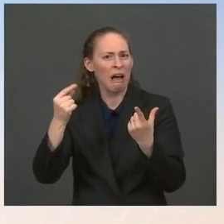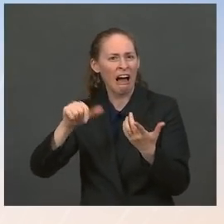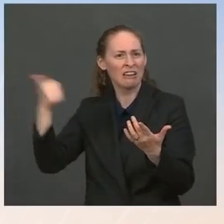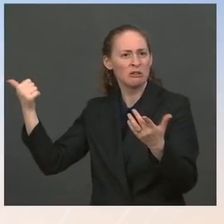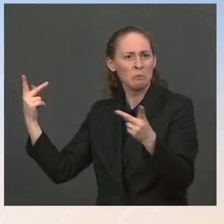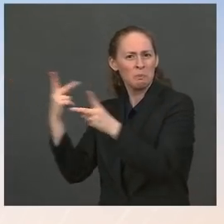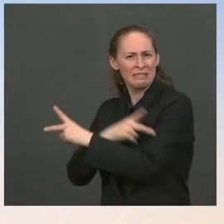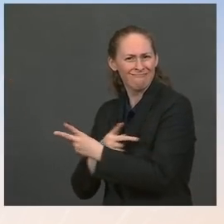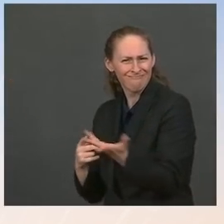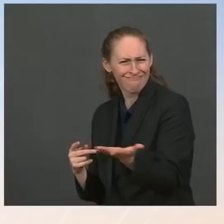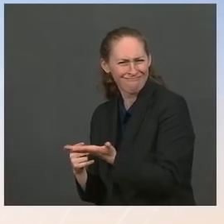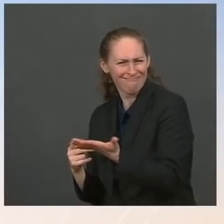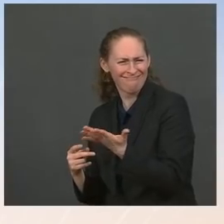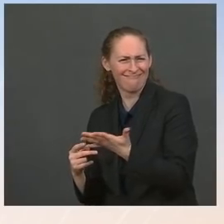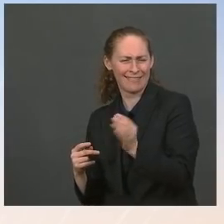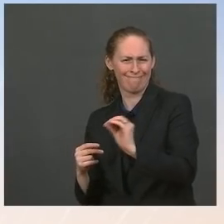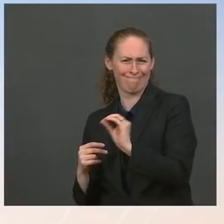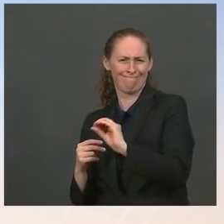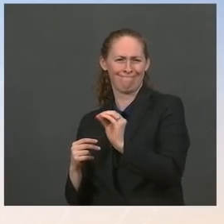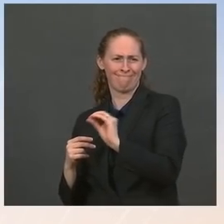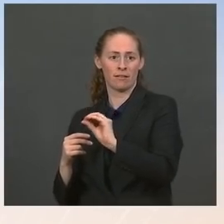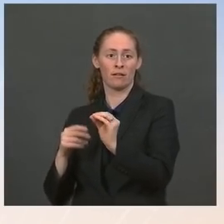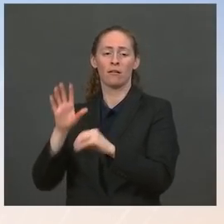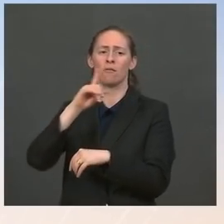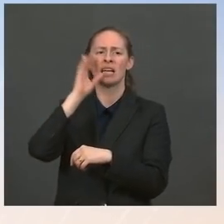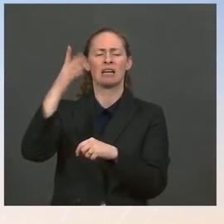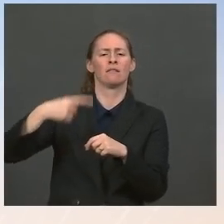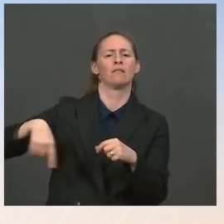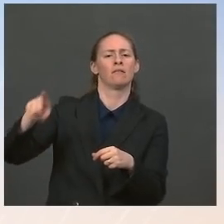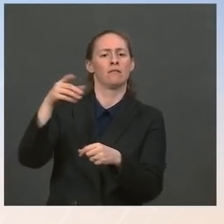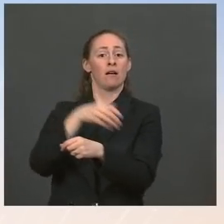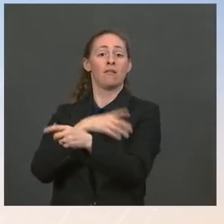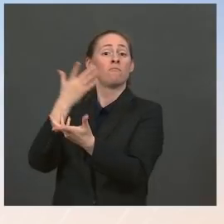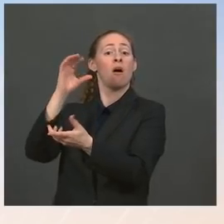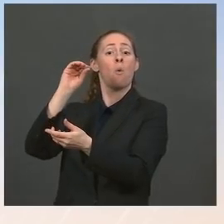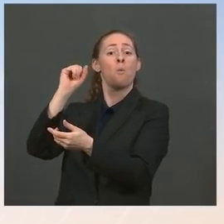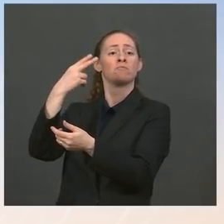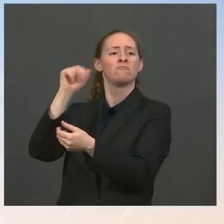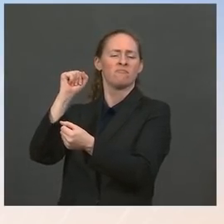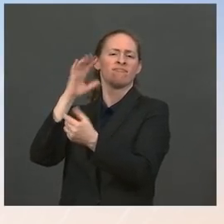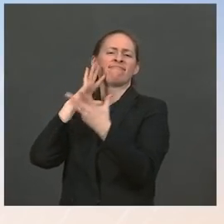is that the Congress empowered OSHA with -- through a law -- through a law that has been in the books